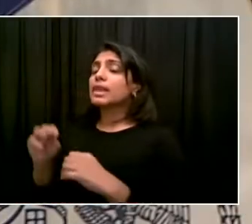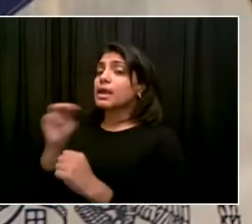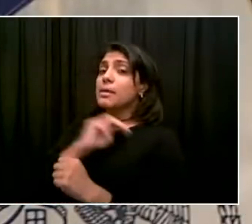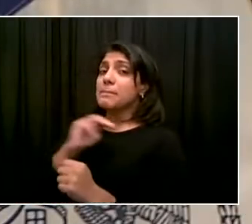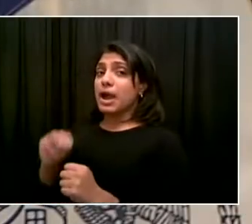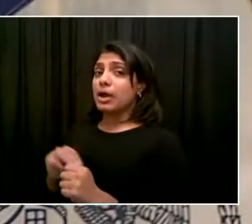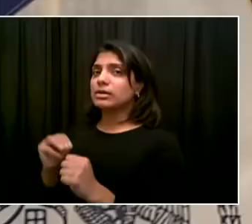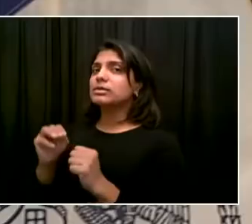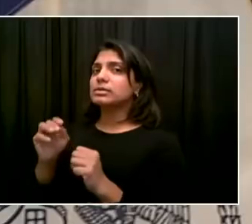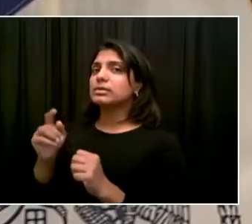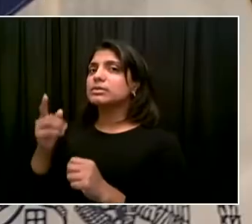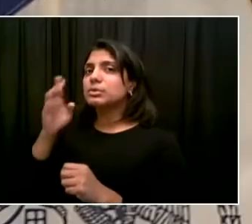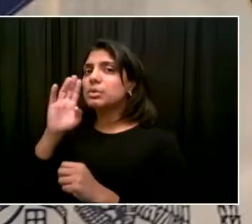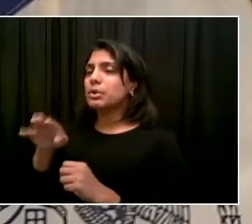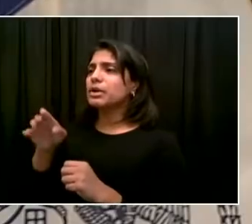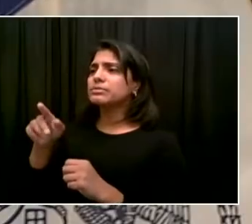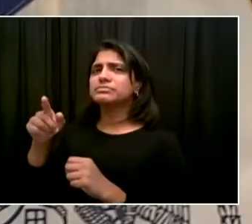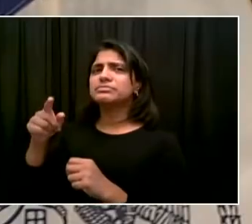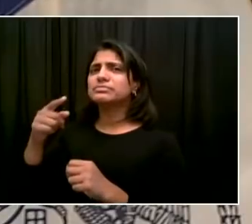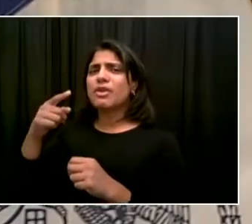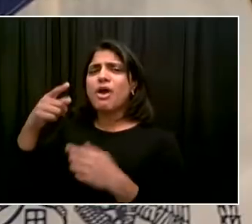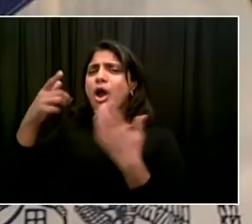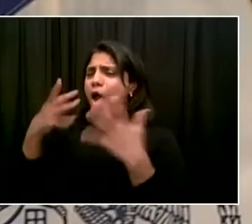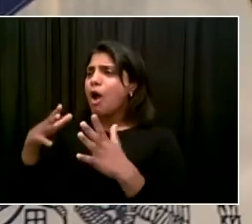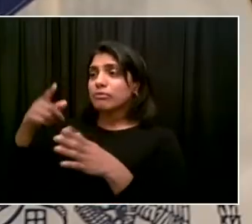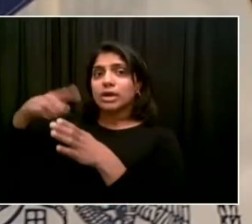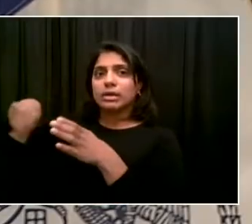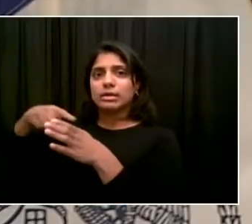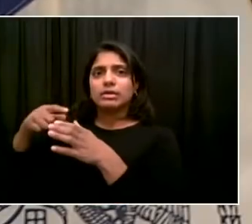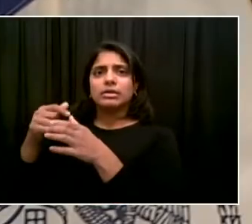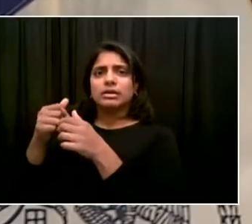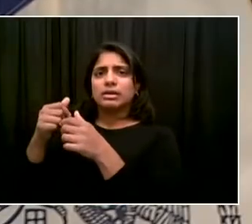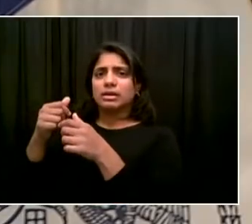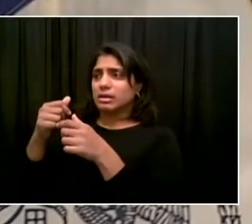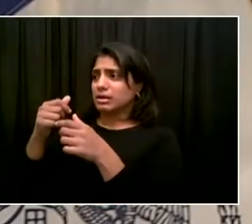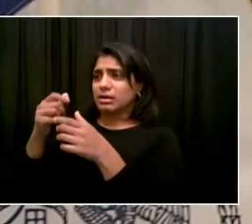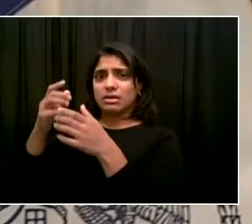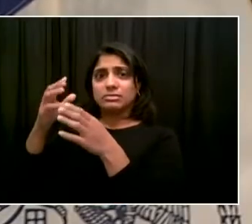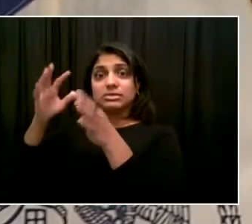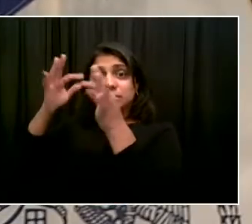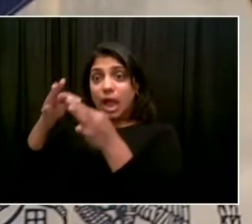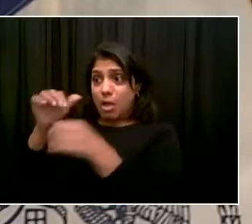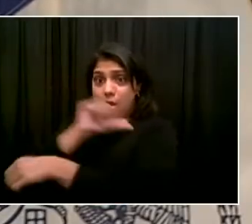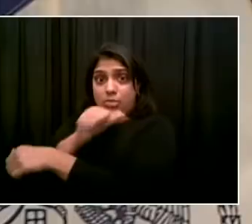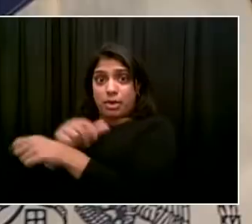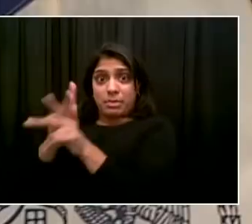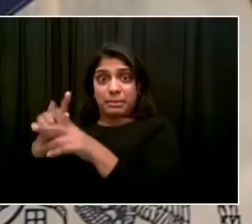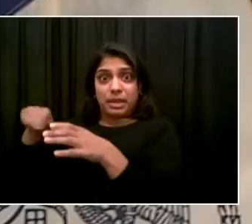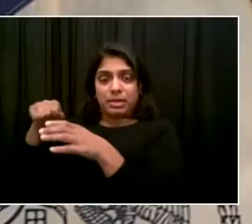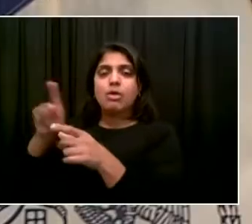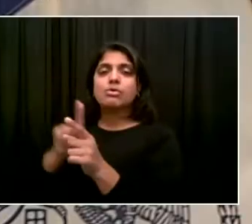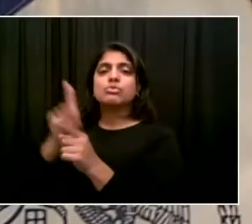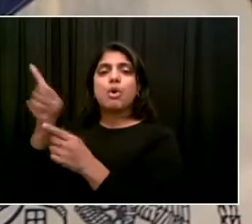AS CORPORATION COUNSEL . S'SHE BEEN AN EXTRAORDINARY LEERAD, AO LS